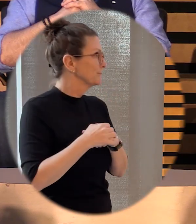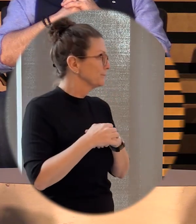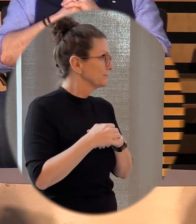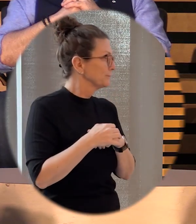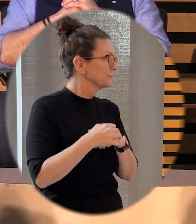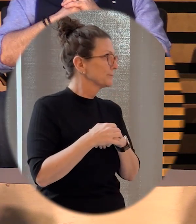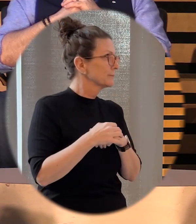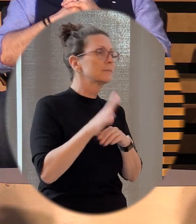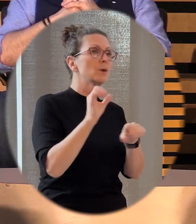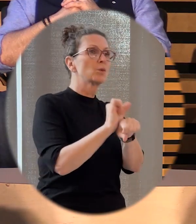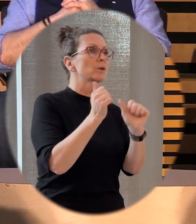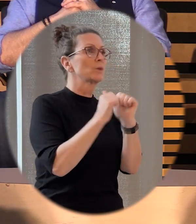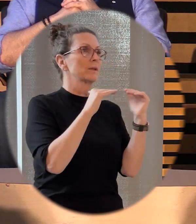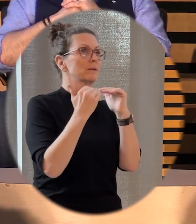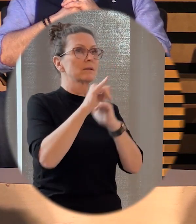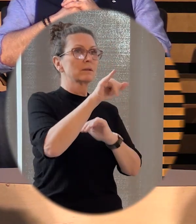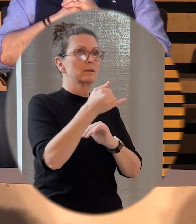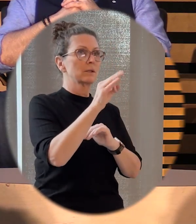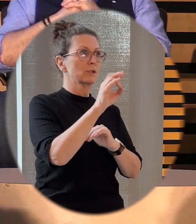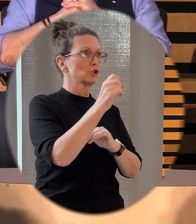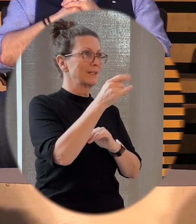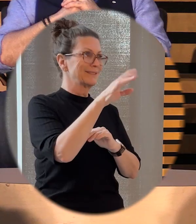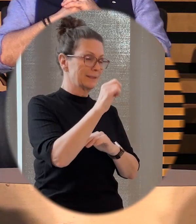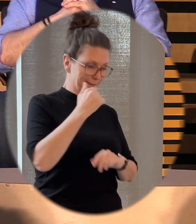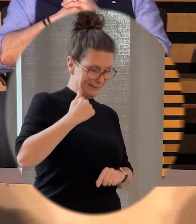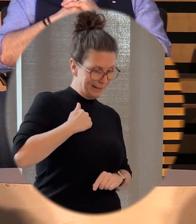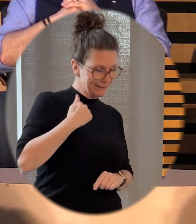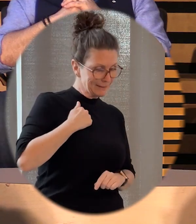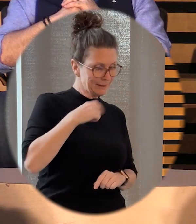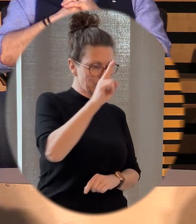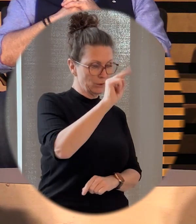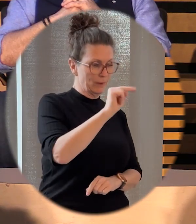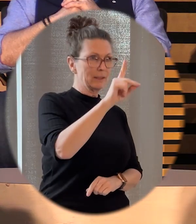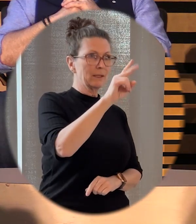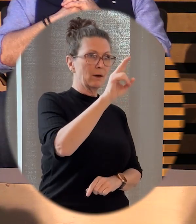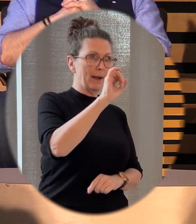with Justice Canada to ensure that UNRIP, the UN declaration on the rights of Indigenous persons is